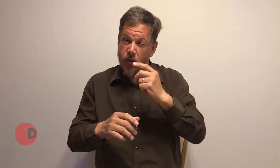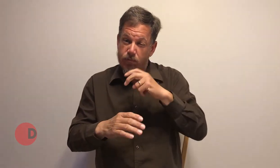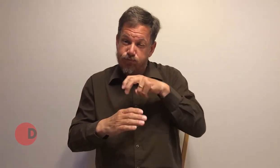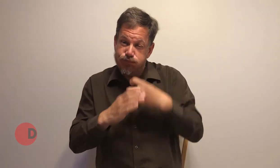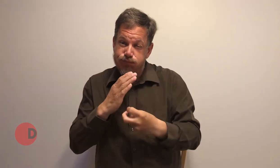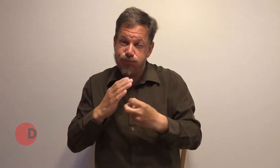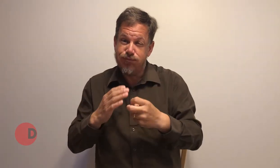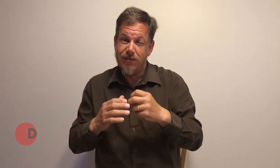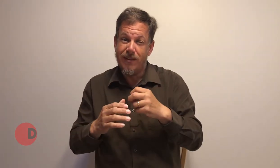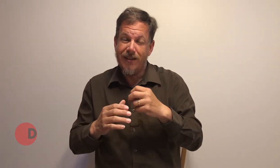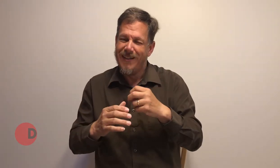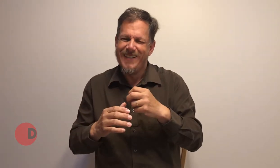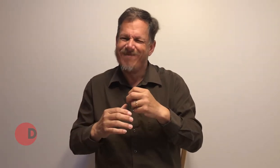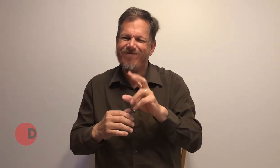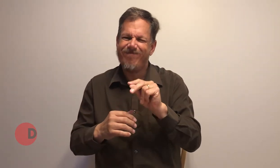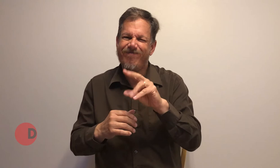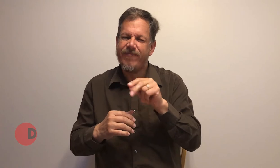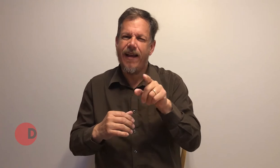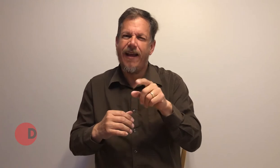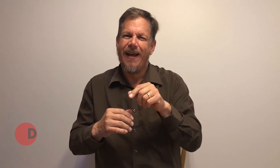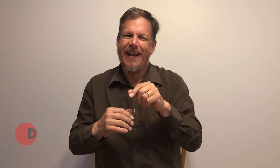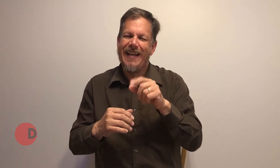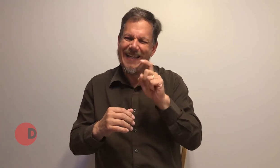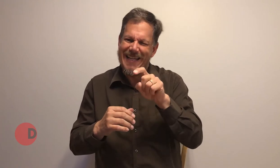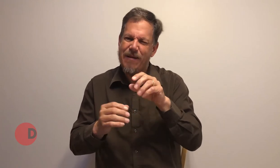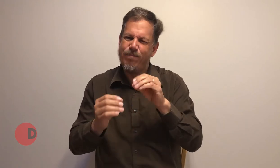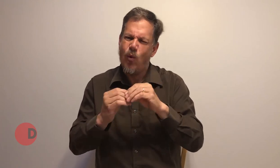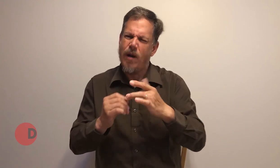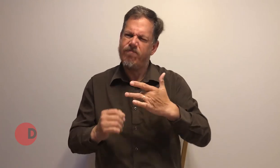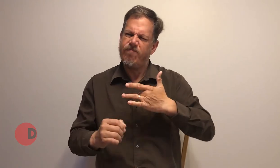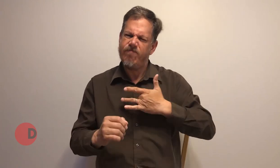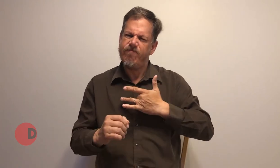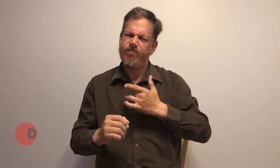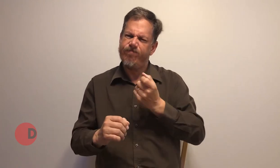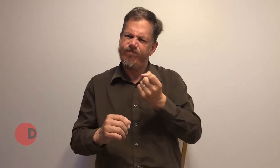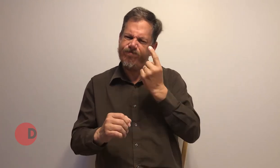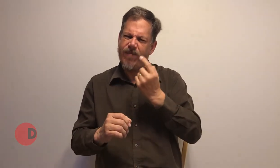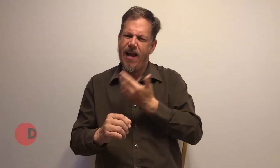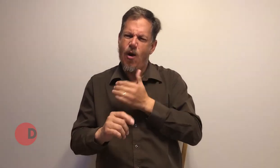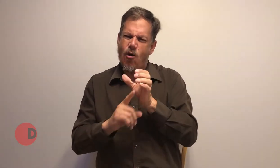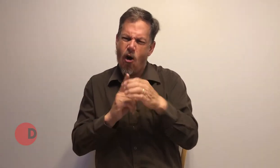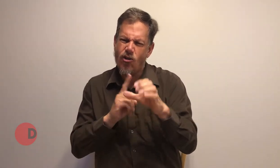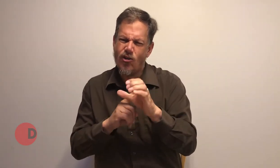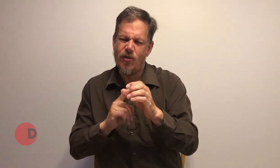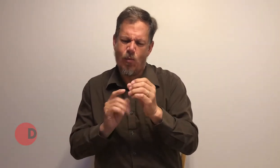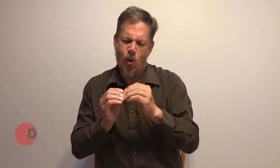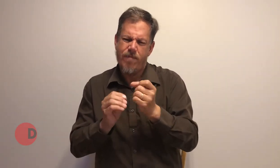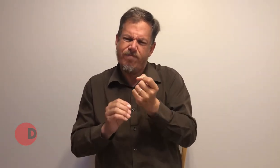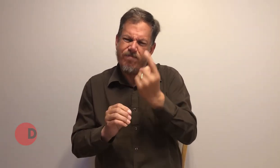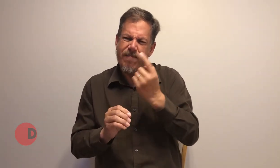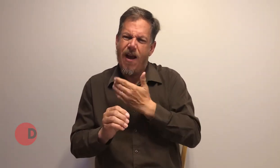There is a need for more empathy and understanding of our culture, our language and access,